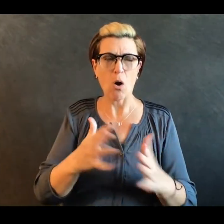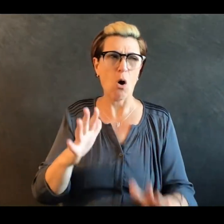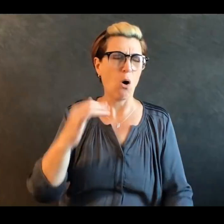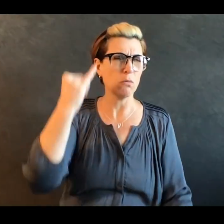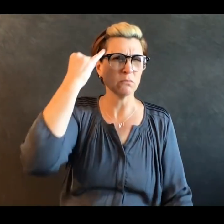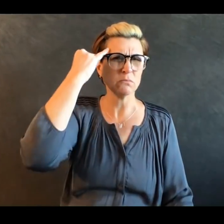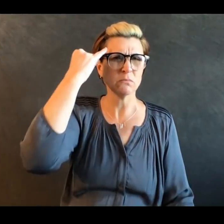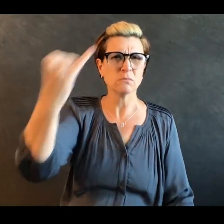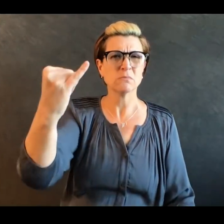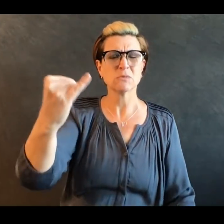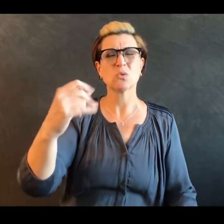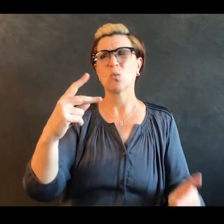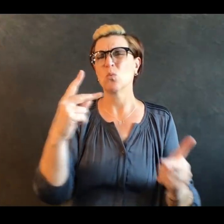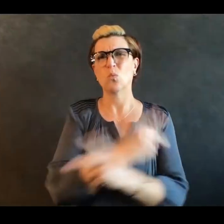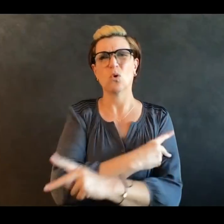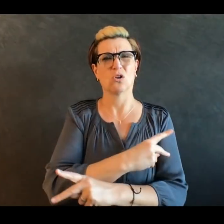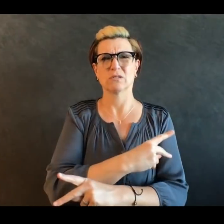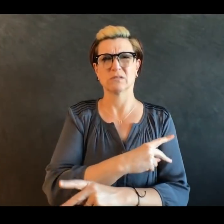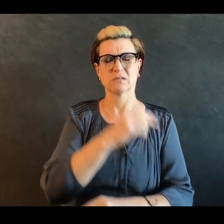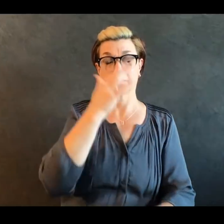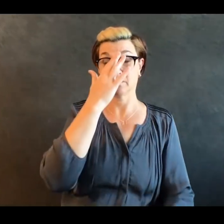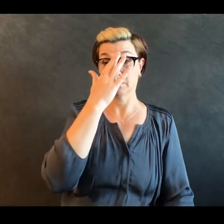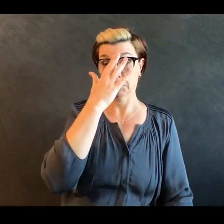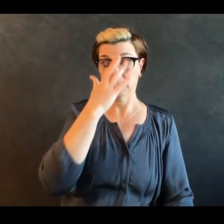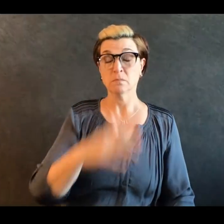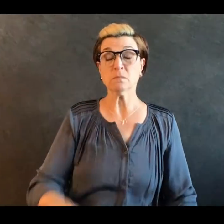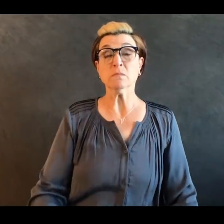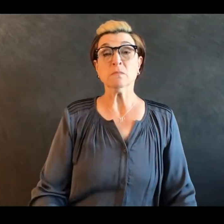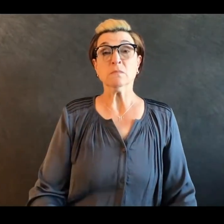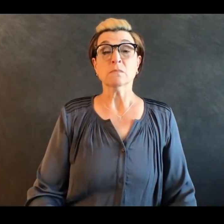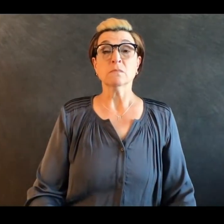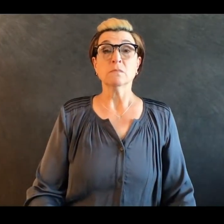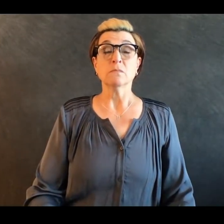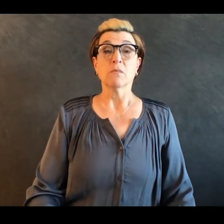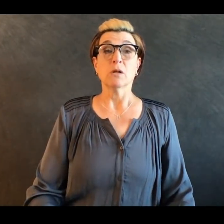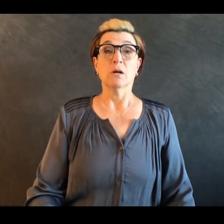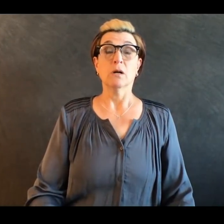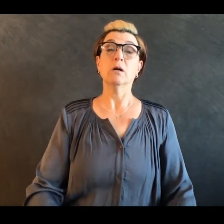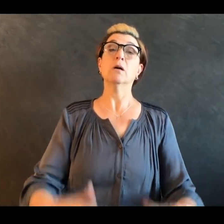offence to ease the economic pain of millions of American families we've now